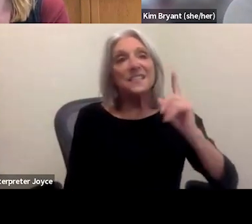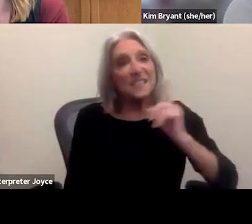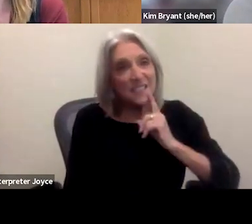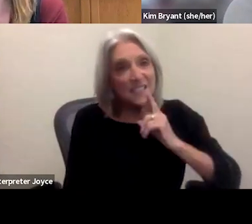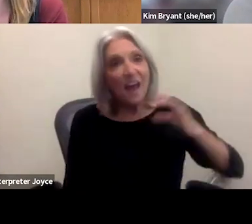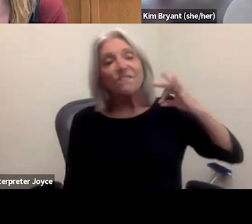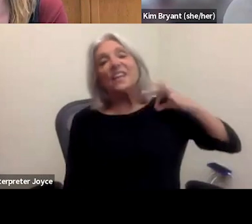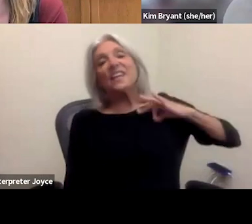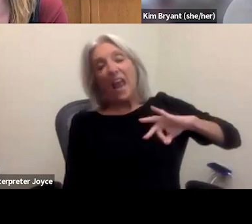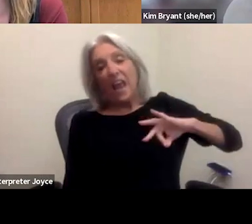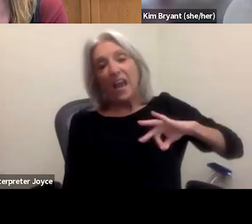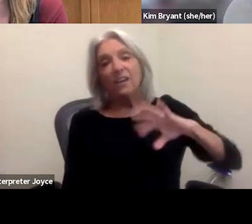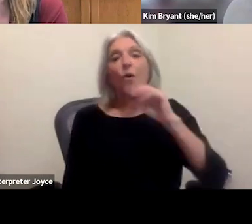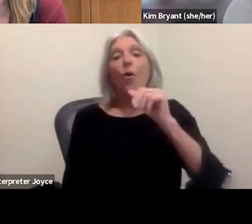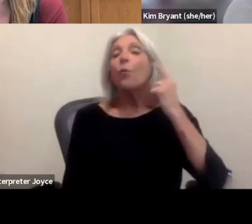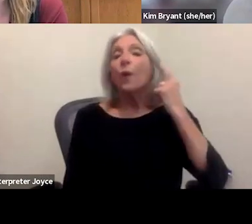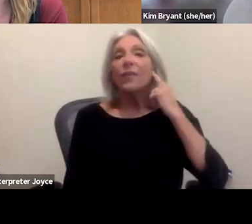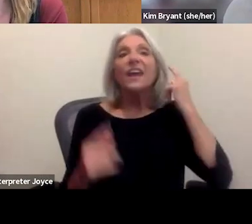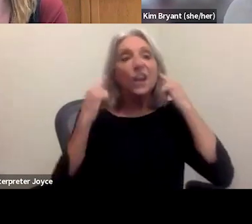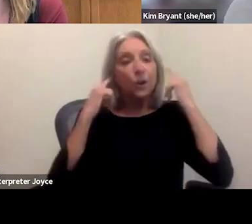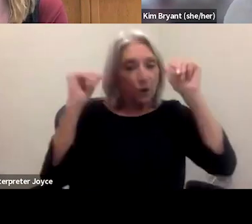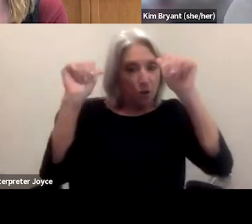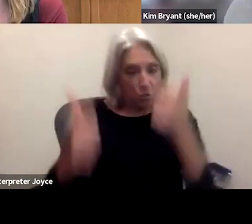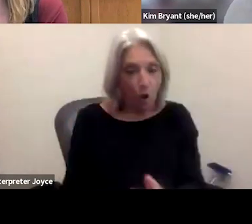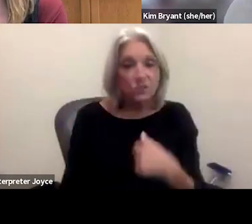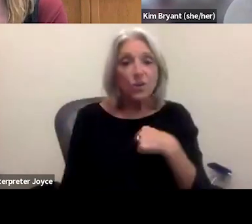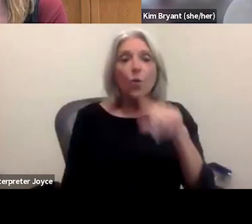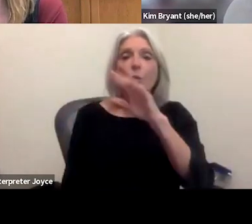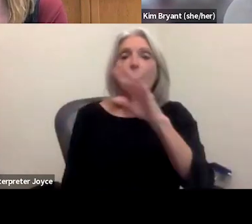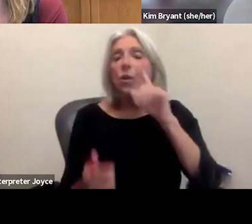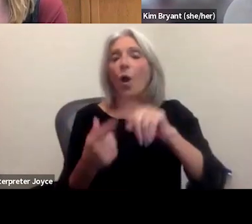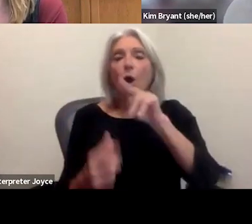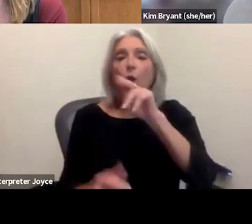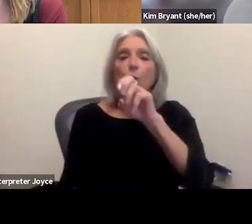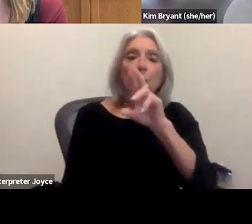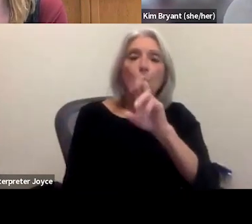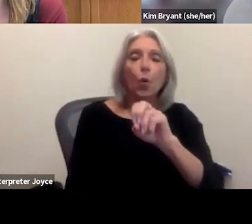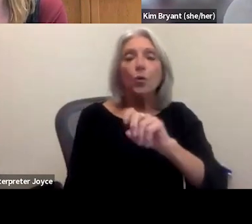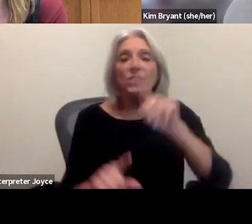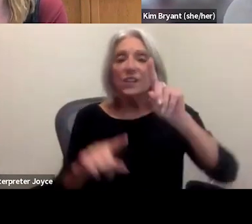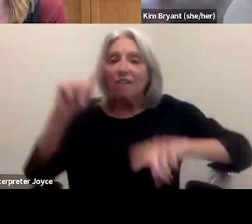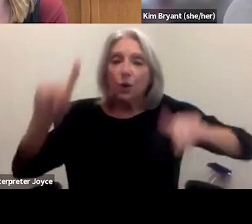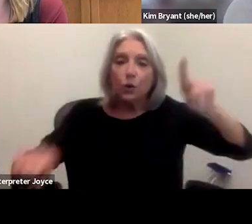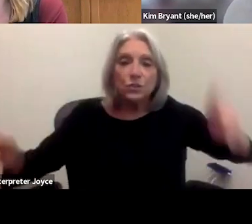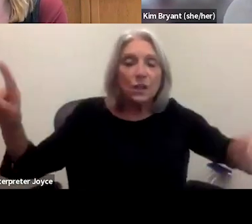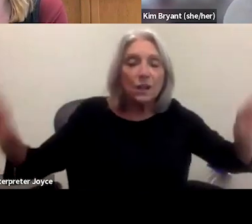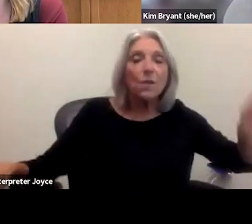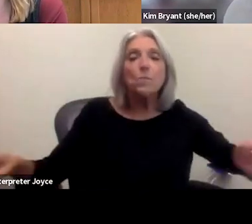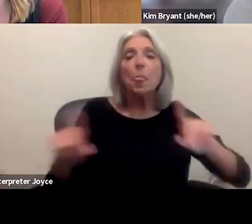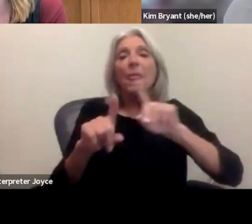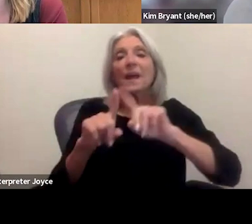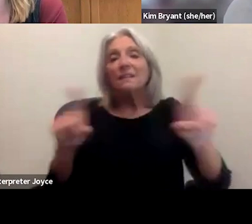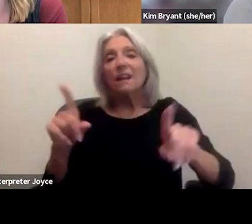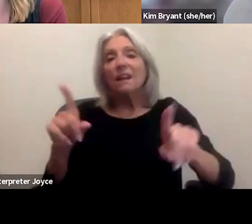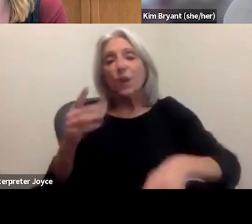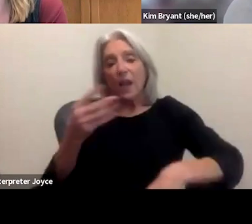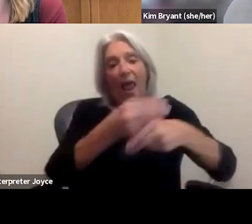in the way the deaf community does. We can talk about neurodiversity as being a value-add in a lot of spaces.